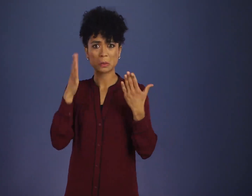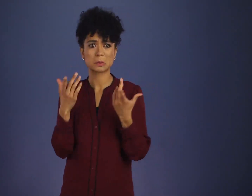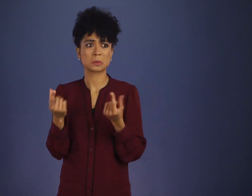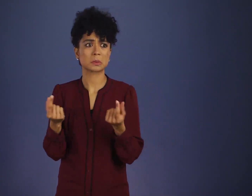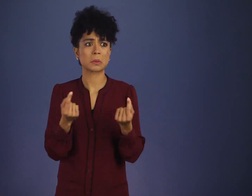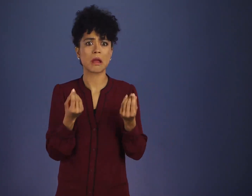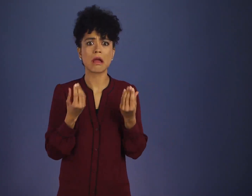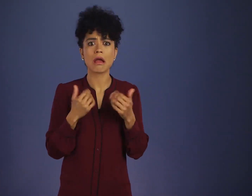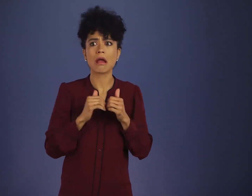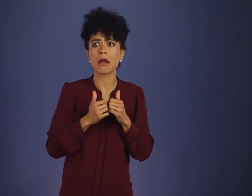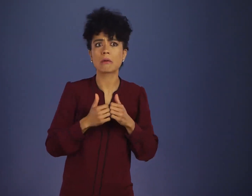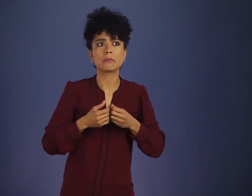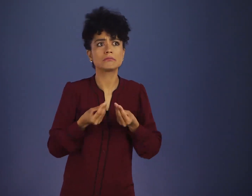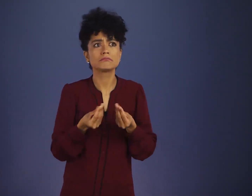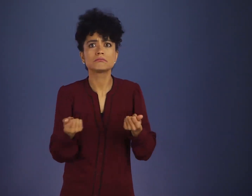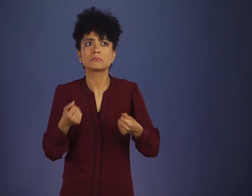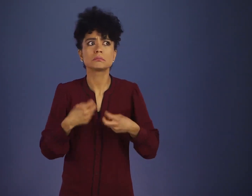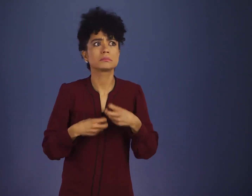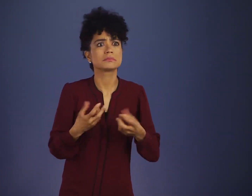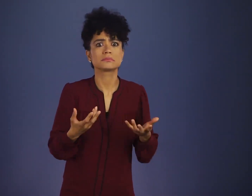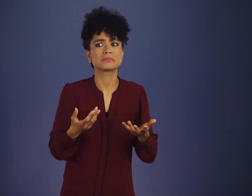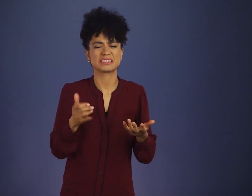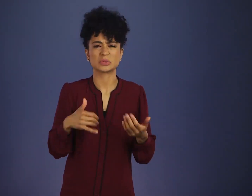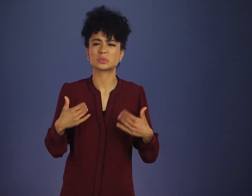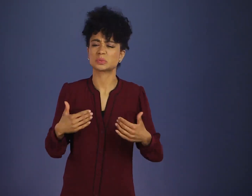Disillusionment and helplessness are his lot.